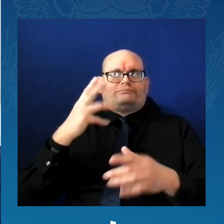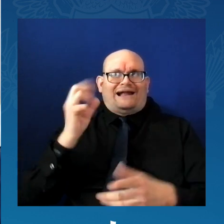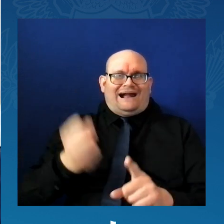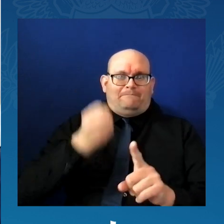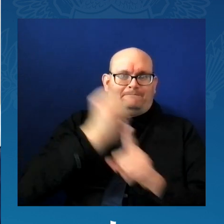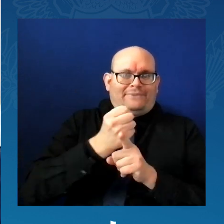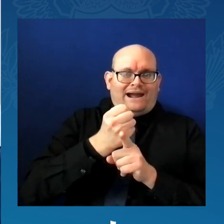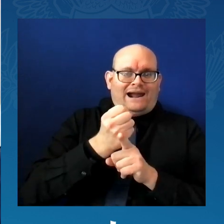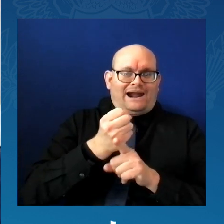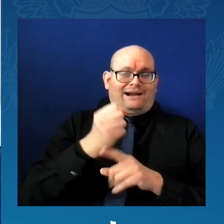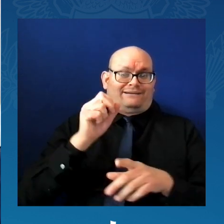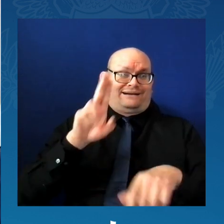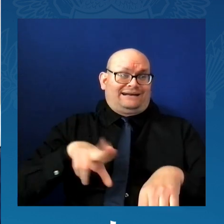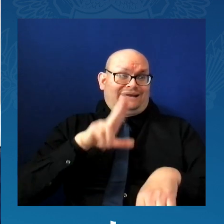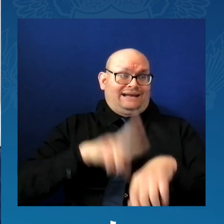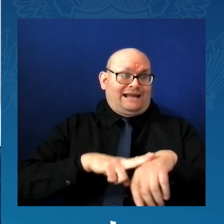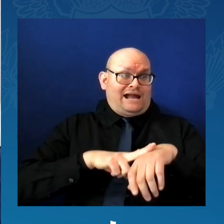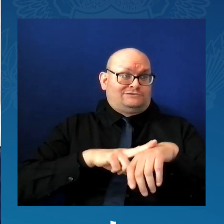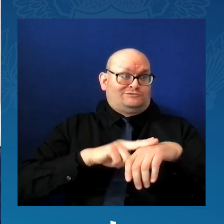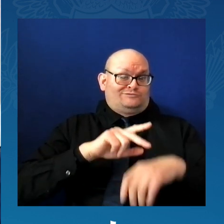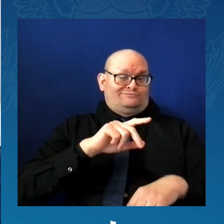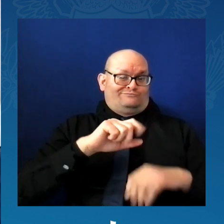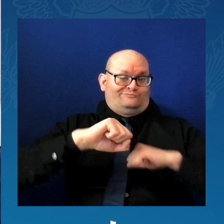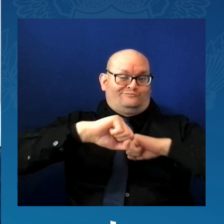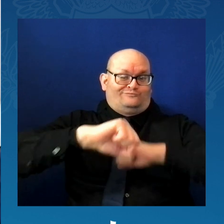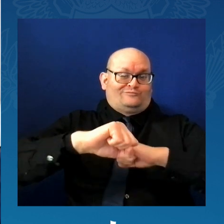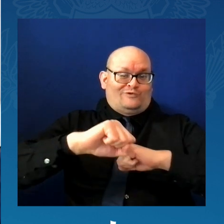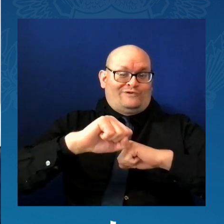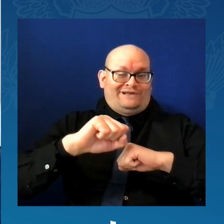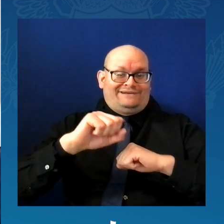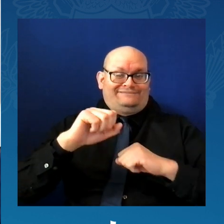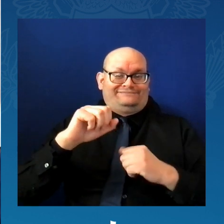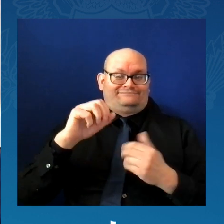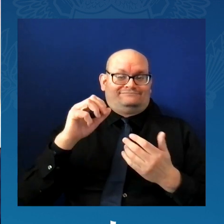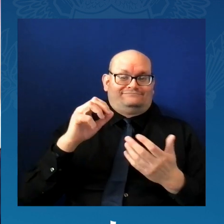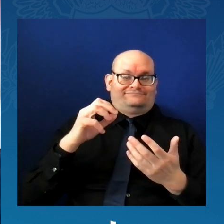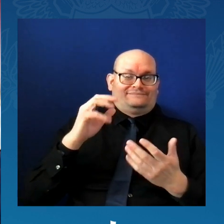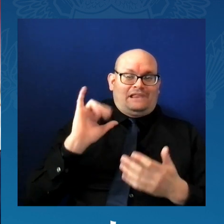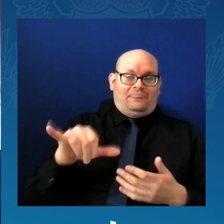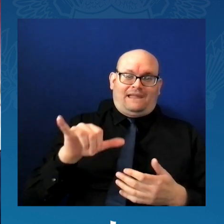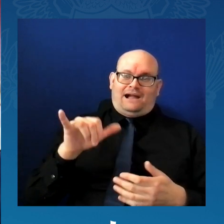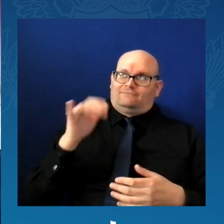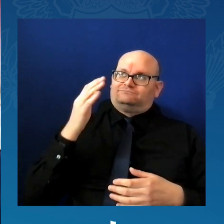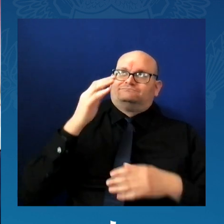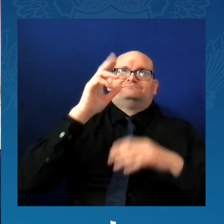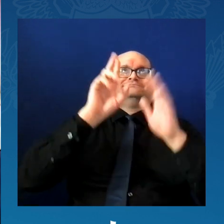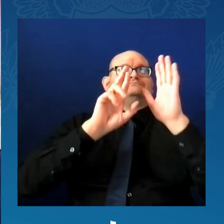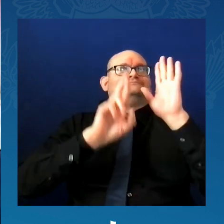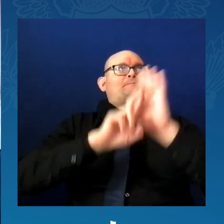The innovation coming out of industry today is bringing an enormous amount of capability, capacity and opportunity to the table